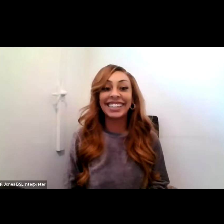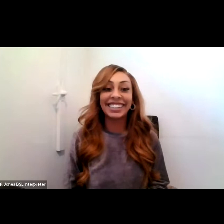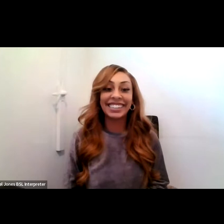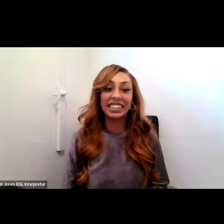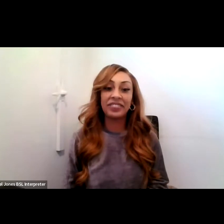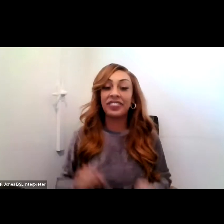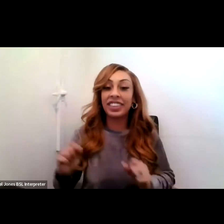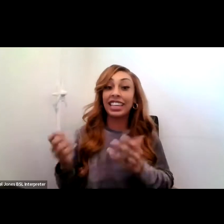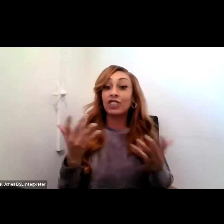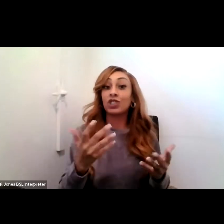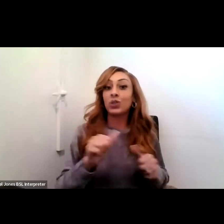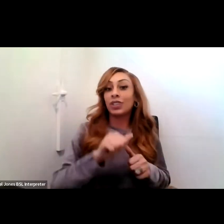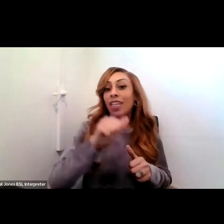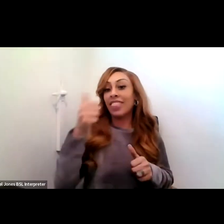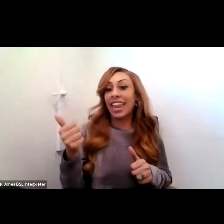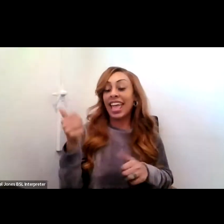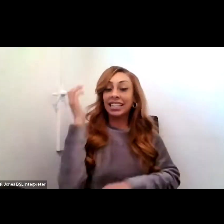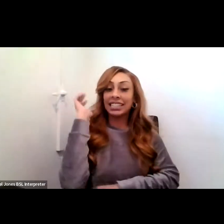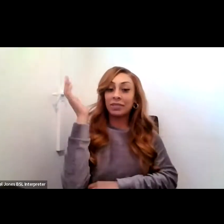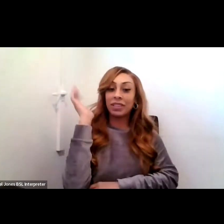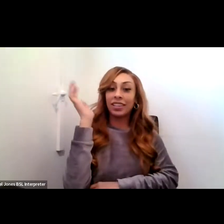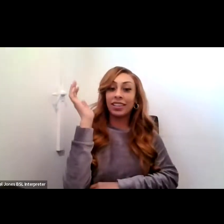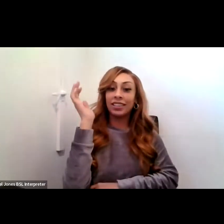our next set of speakers, again for a conversation